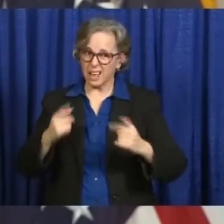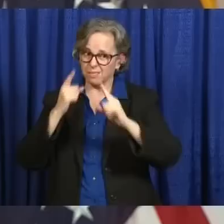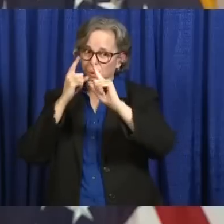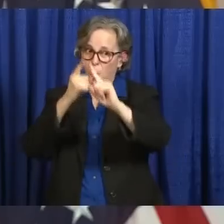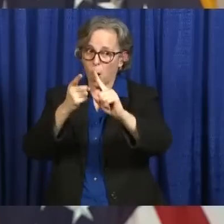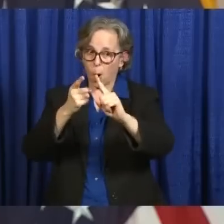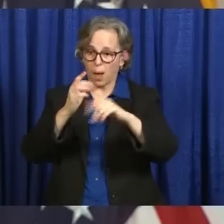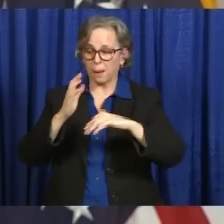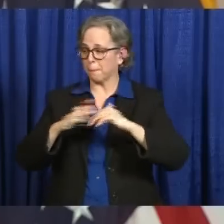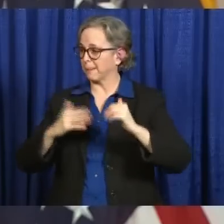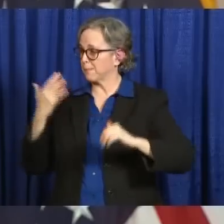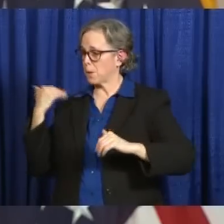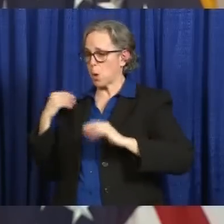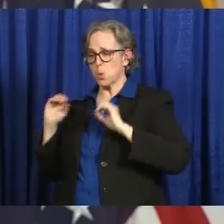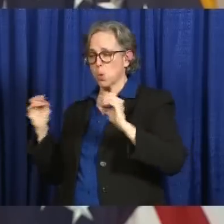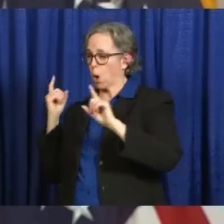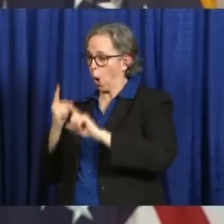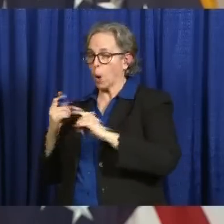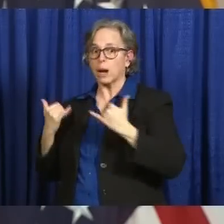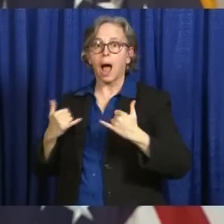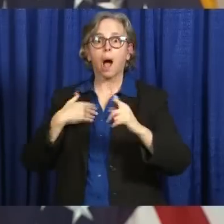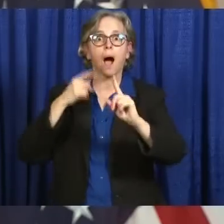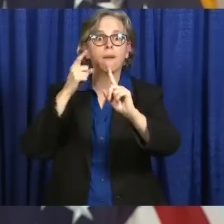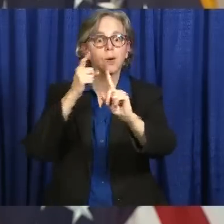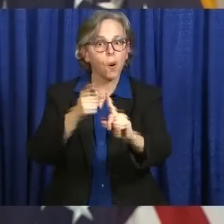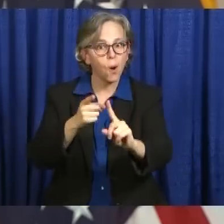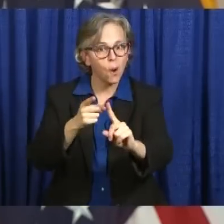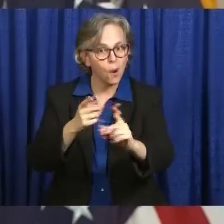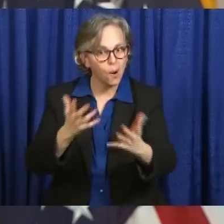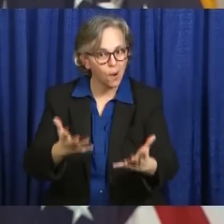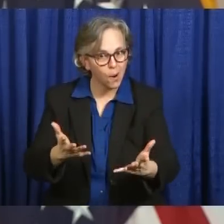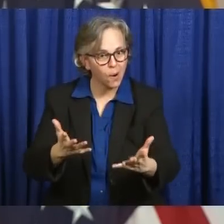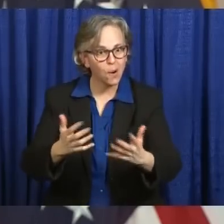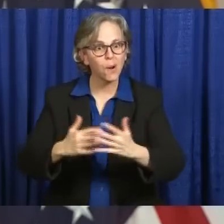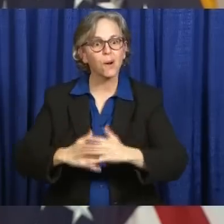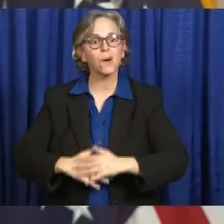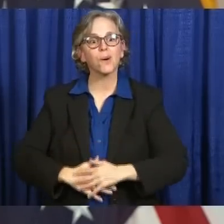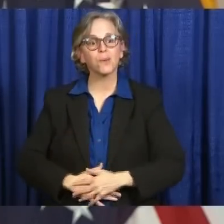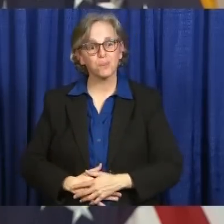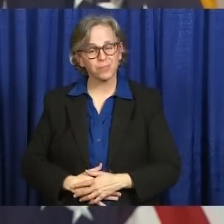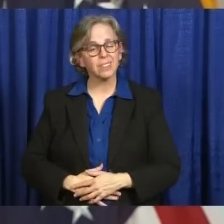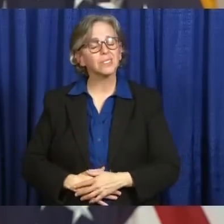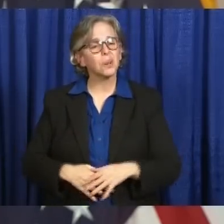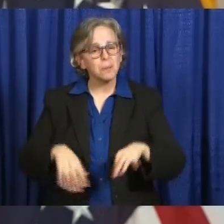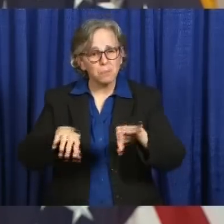DIFFERENT. IT MAY BE WORKING, VOLUNTEERING, GOING TO SCHOOL, PARENTING OR TAKING CARE OF FAMILY MEMBERS AND PETS. THAT MAY BE DIFFERENT TODAY